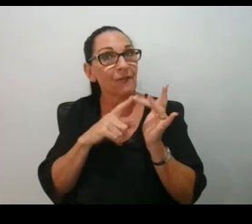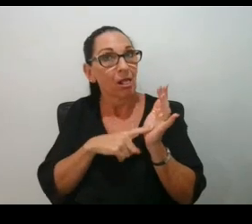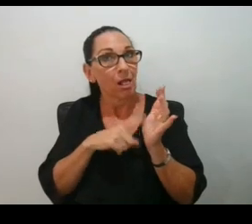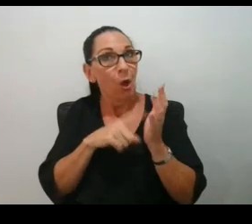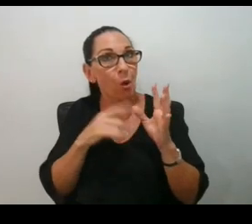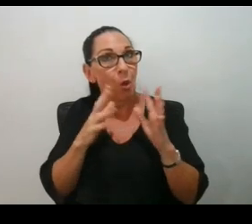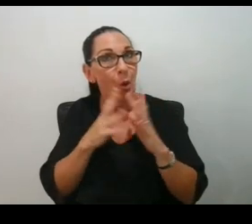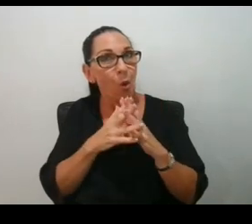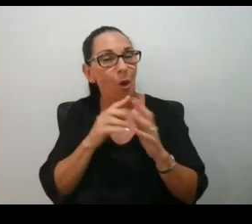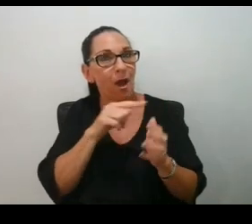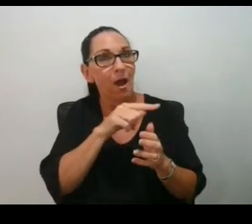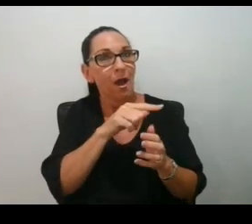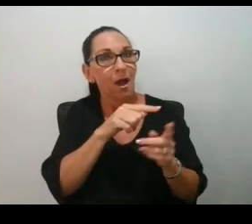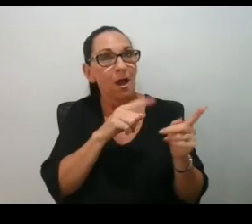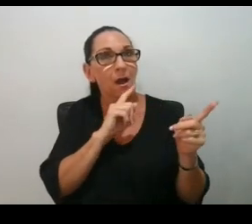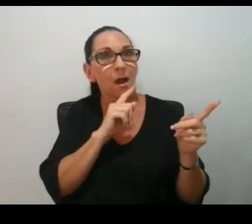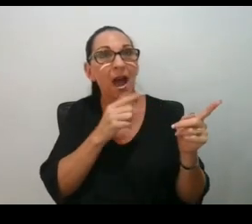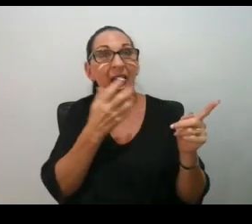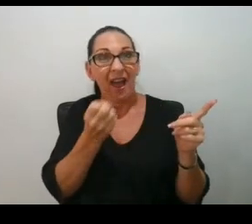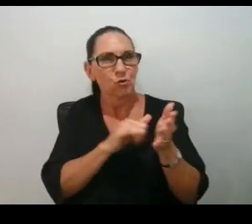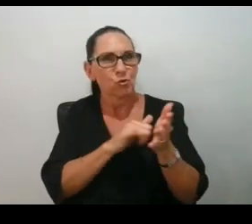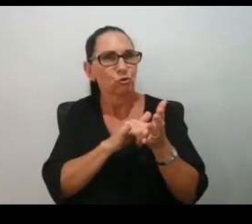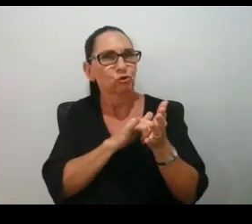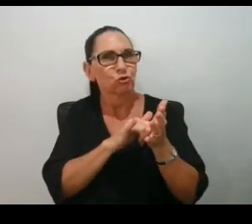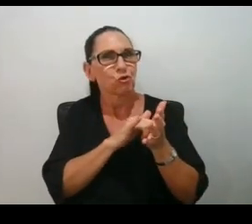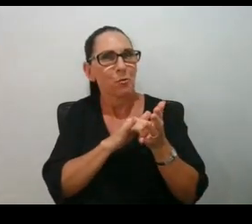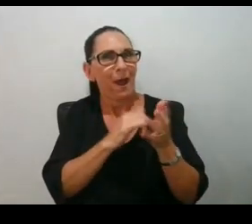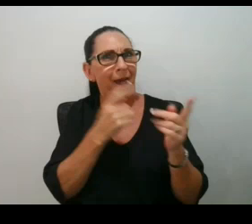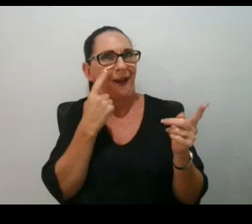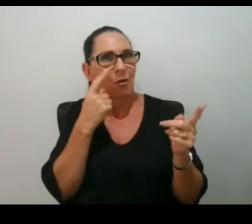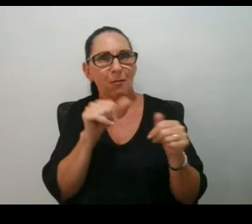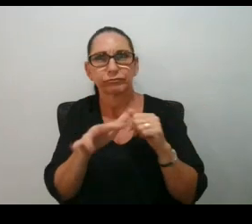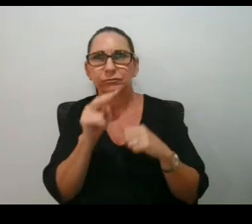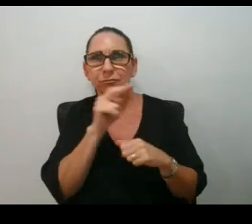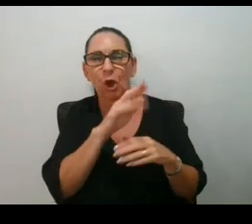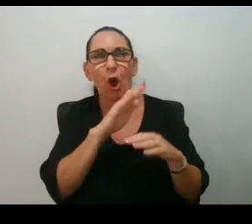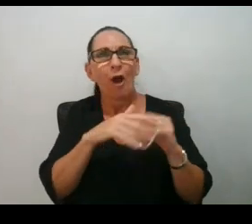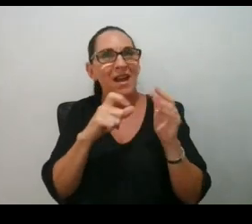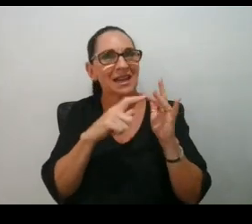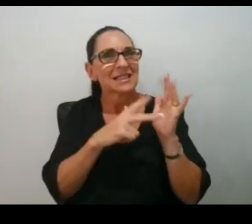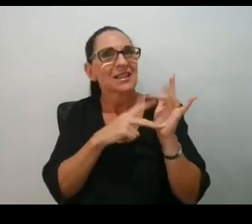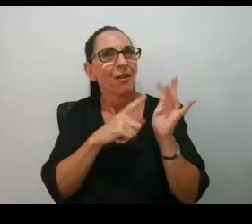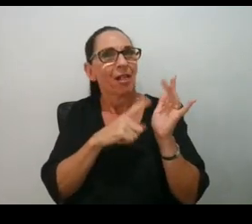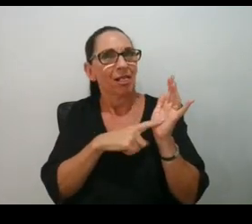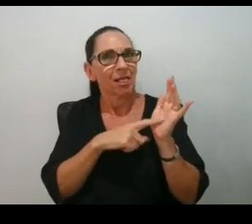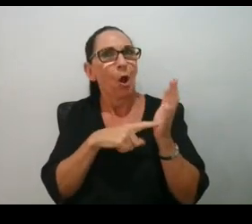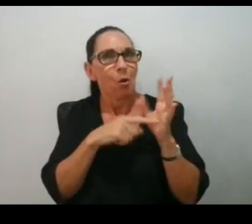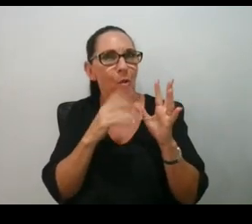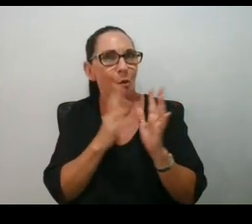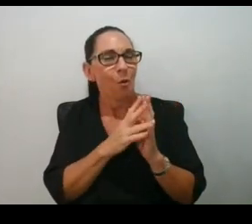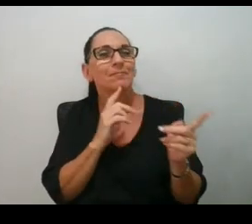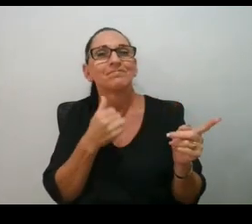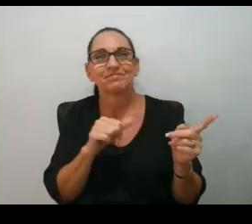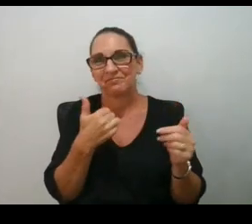YouTube channel is it it's fantastic webinars on there about Civil Law things that we do thanks so